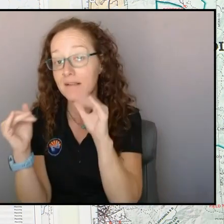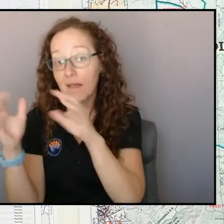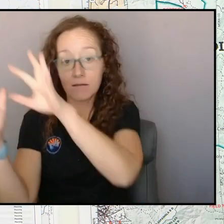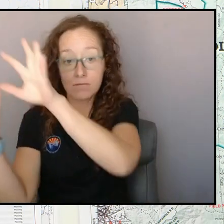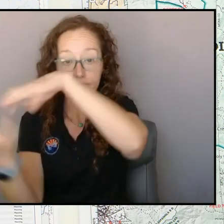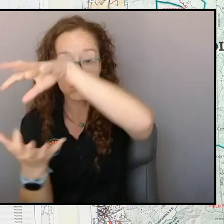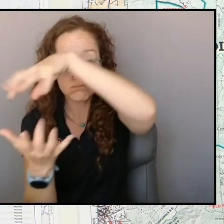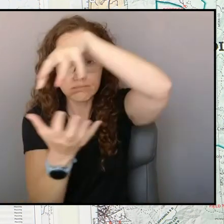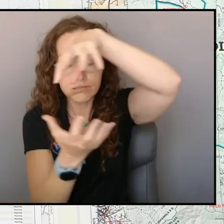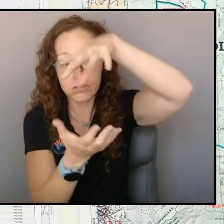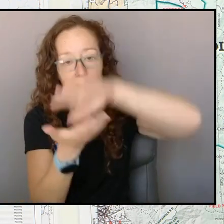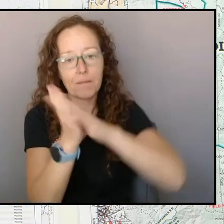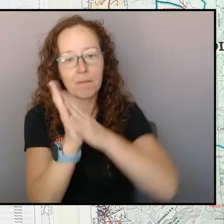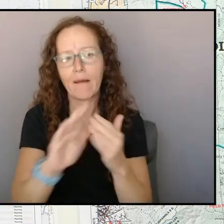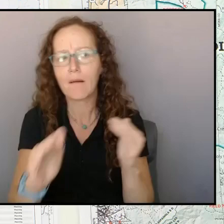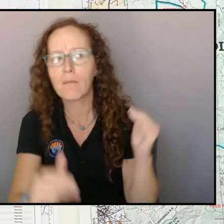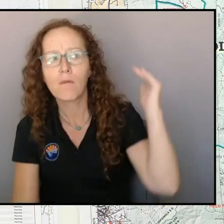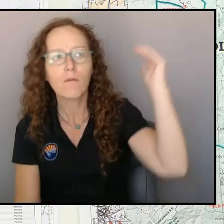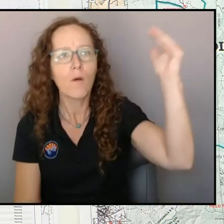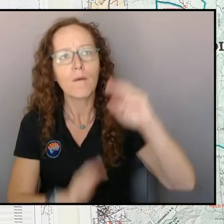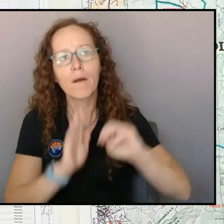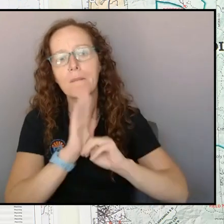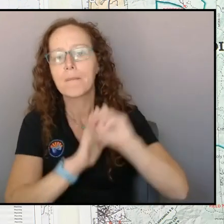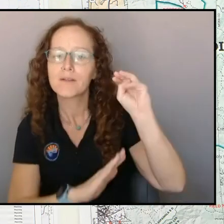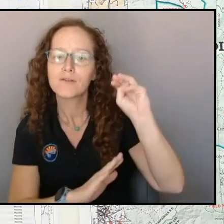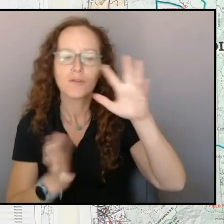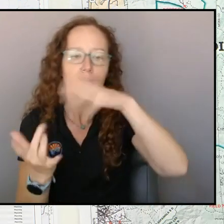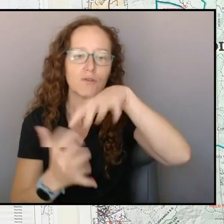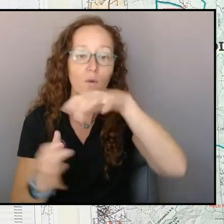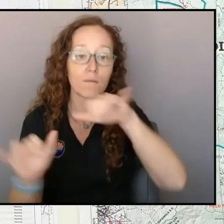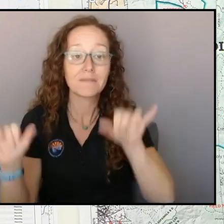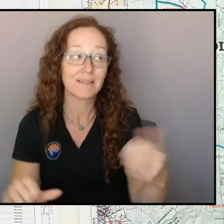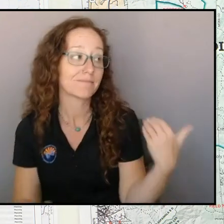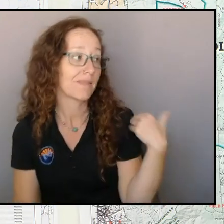storms today like what we saw on Monday. It's more likely